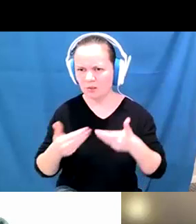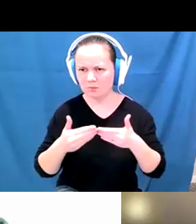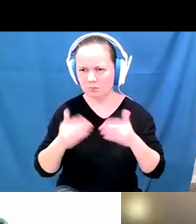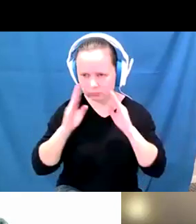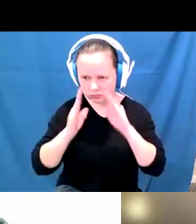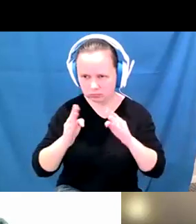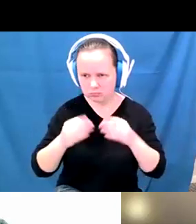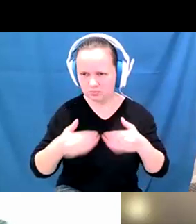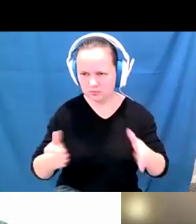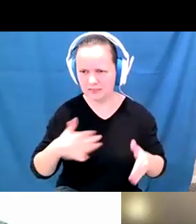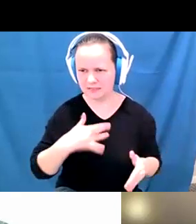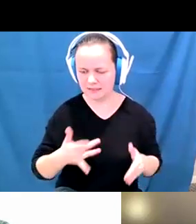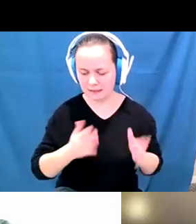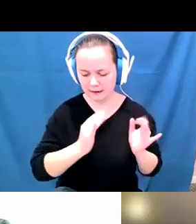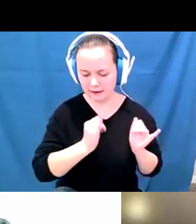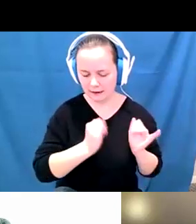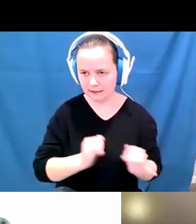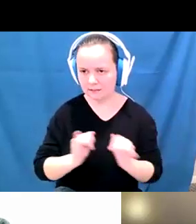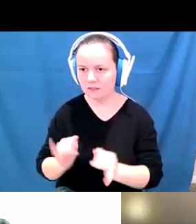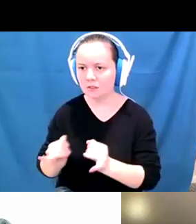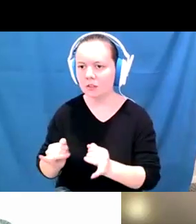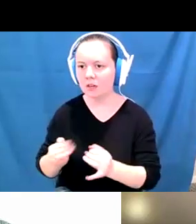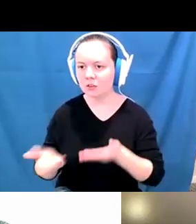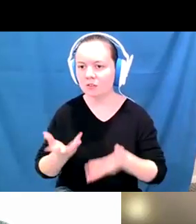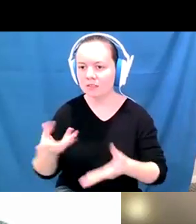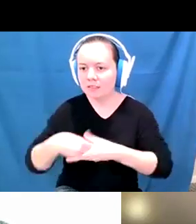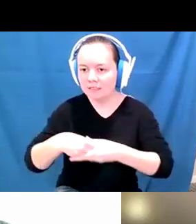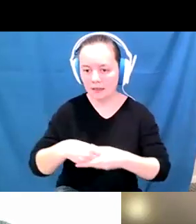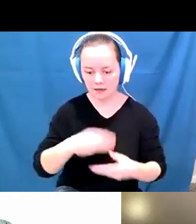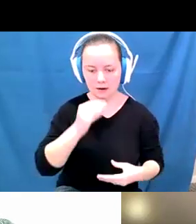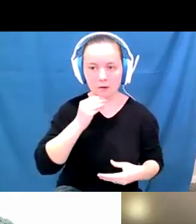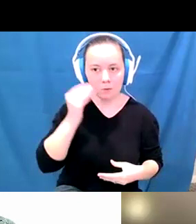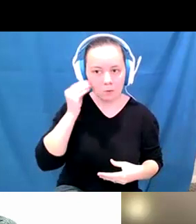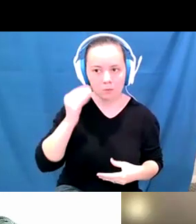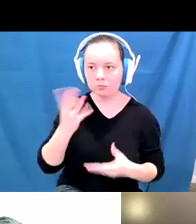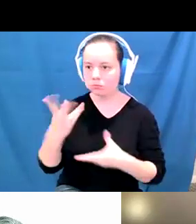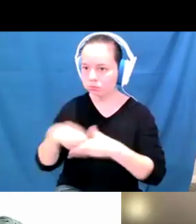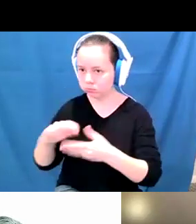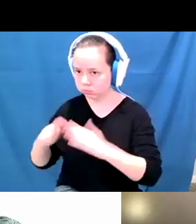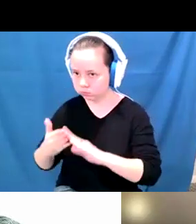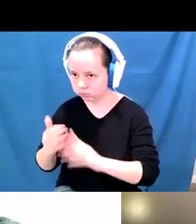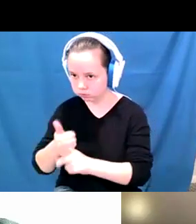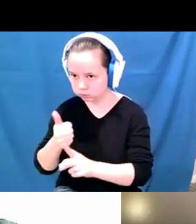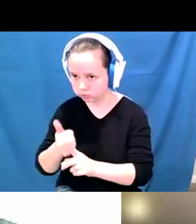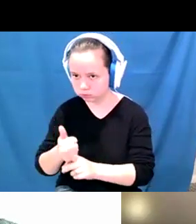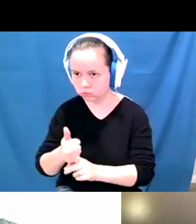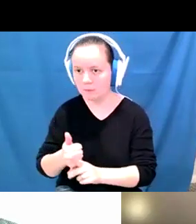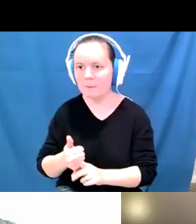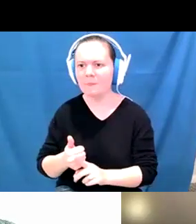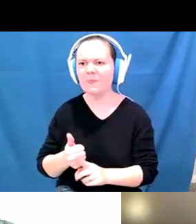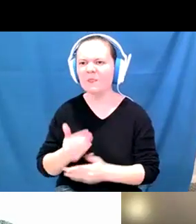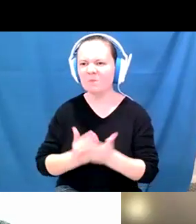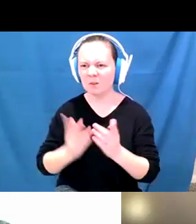individuals that serve in the homes and in the communities. And one of the things that's pretty complicated about this